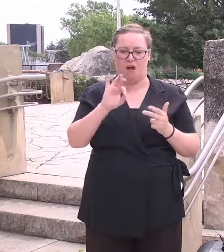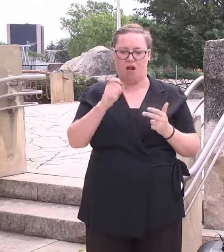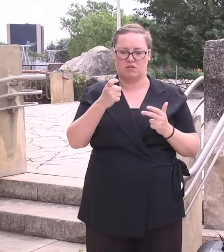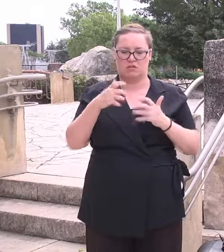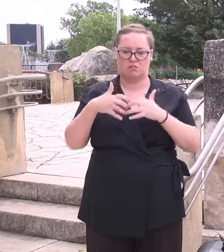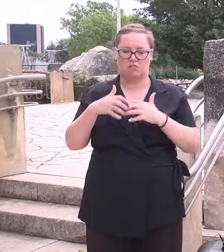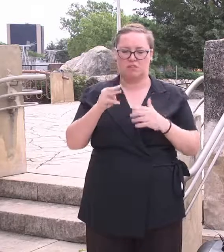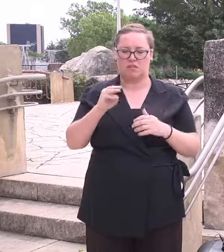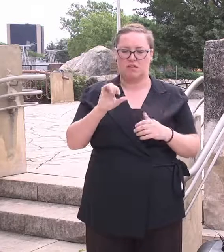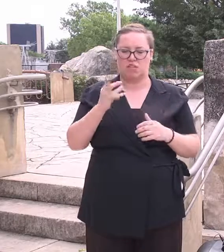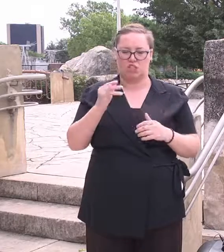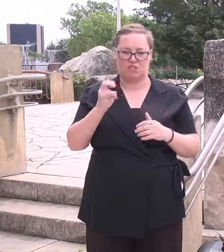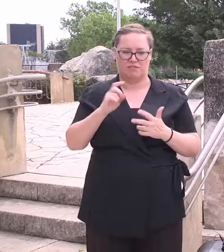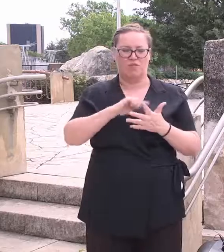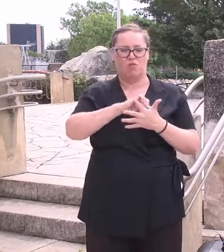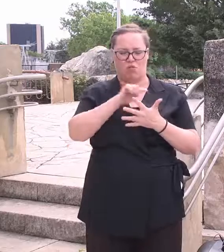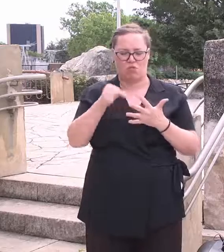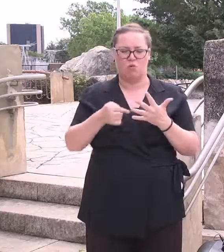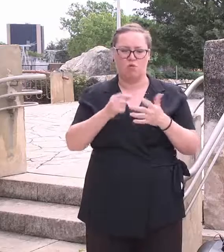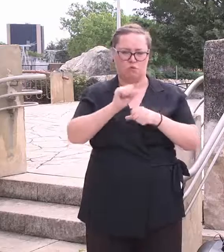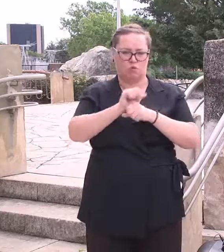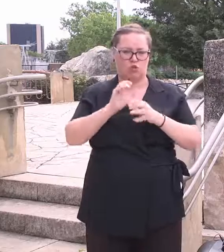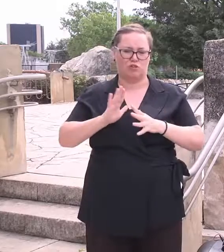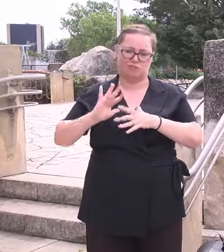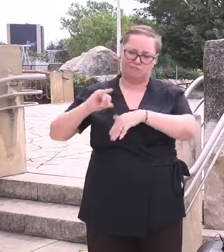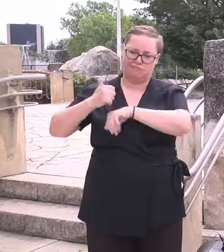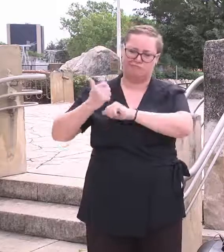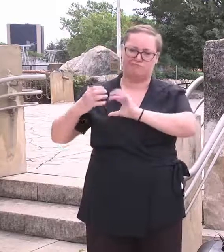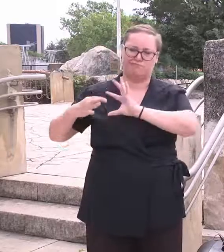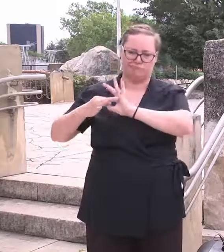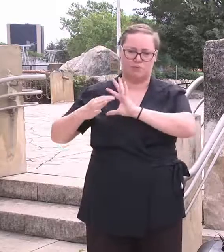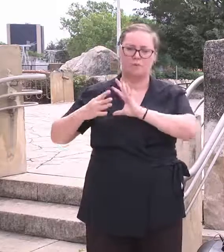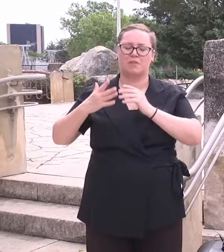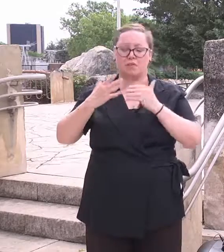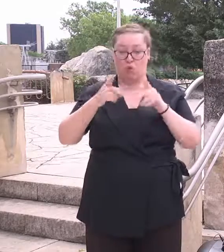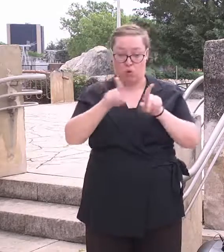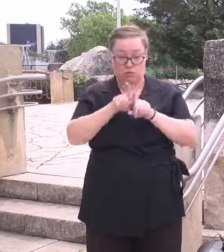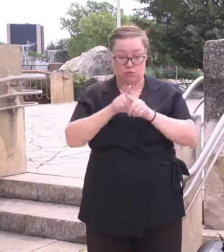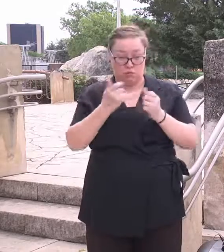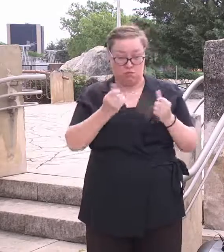foreground of this but since then we've also been joined by great Community Partners I see we have